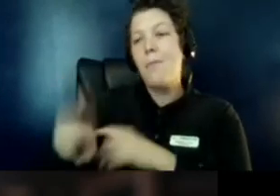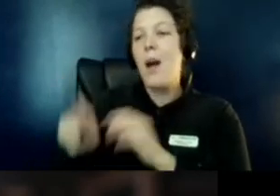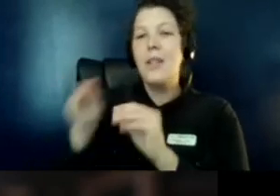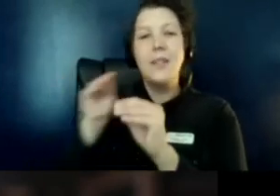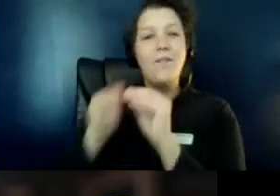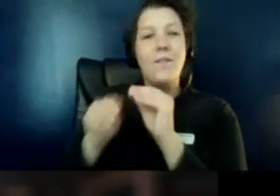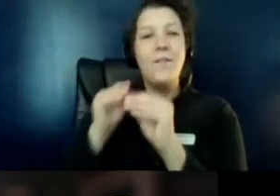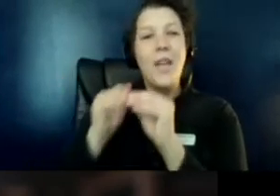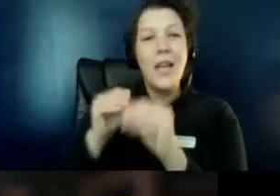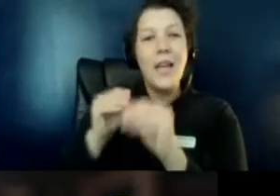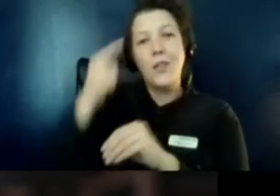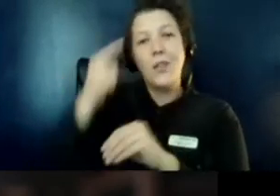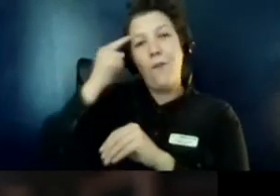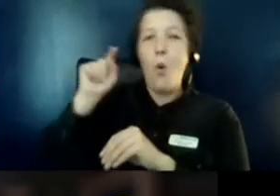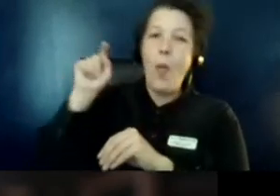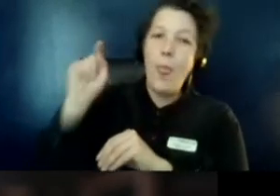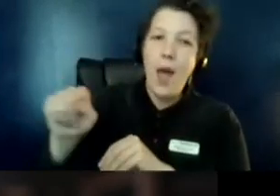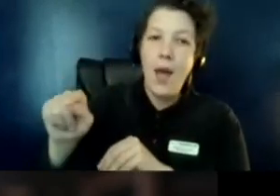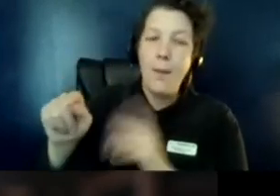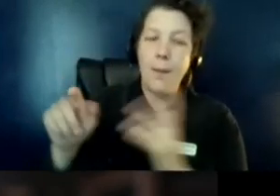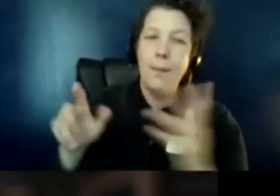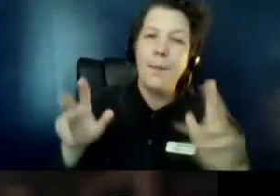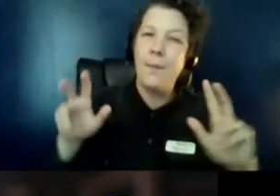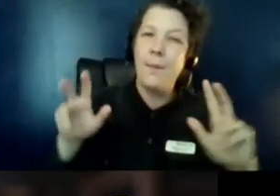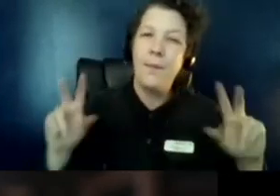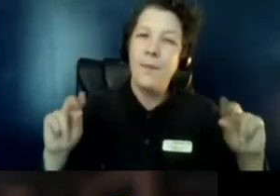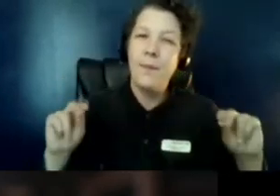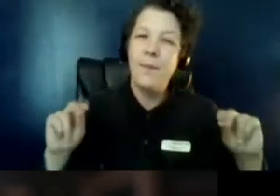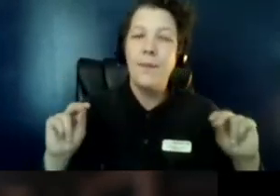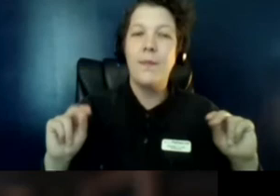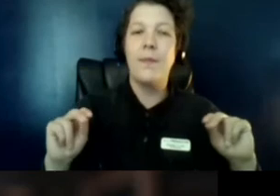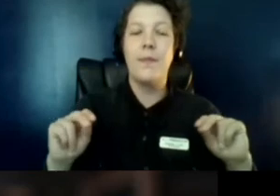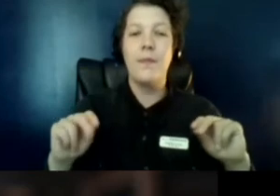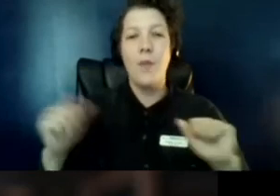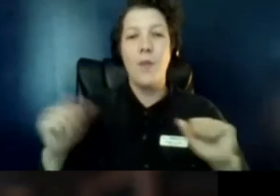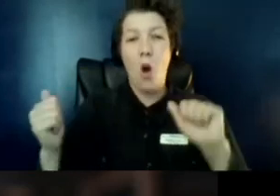about the fact that everybody is just different. We all have different needs and as our life